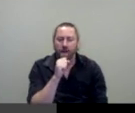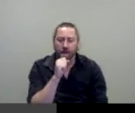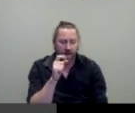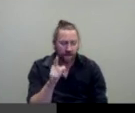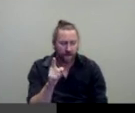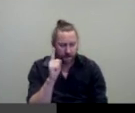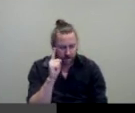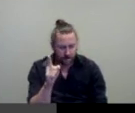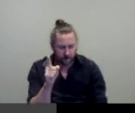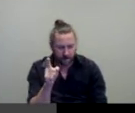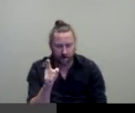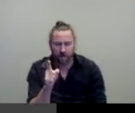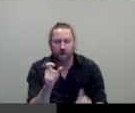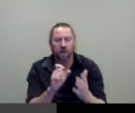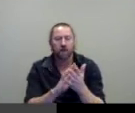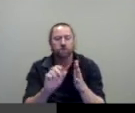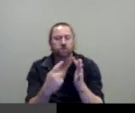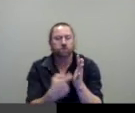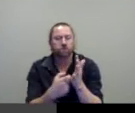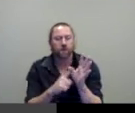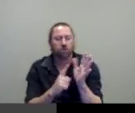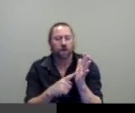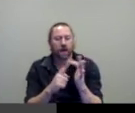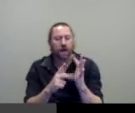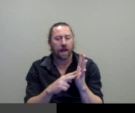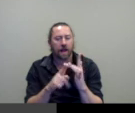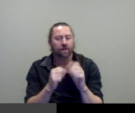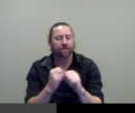Evans by Sherry Levine which is very much the same concept